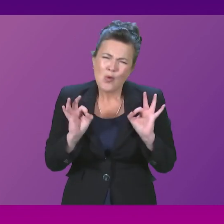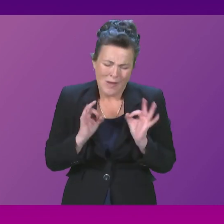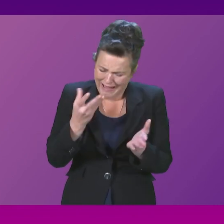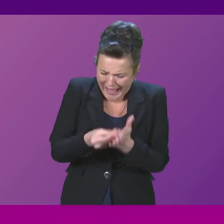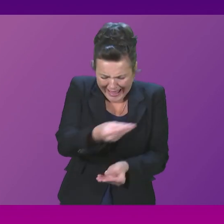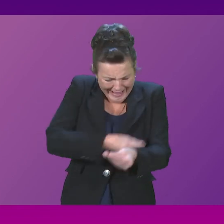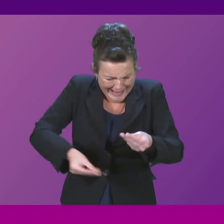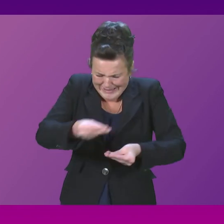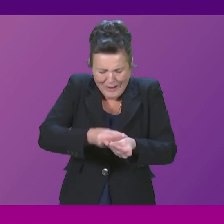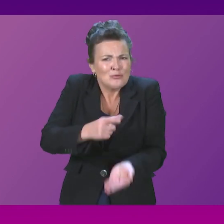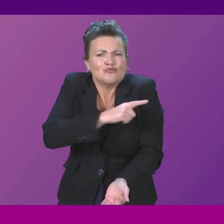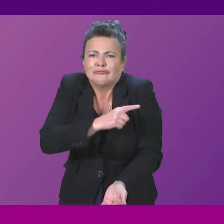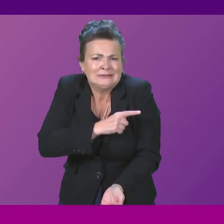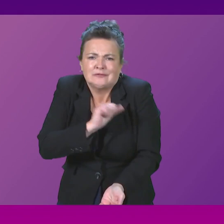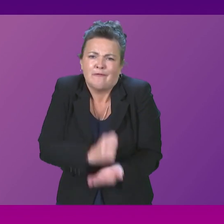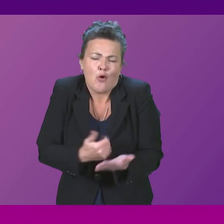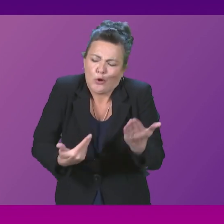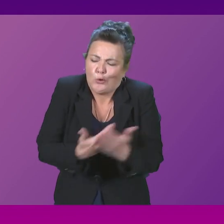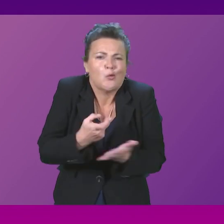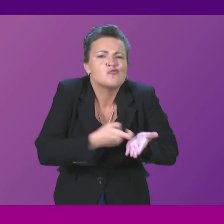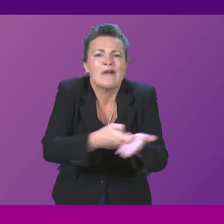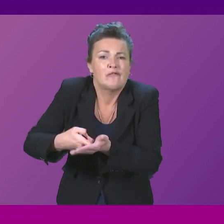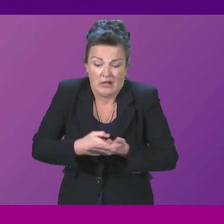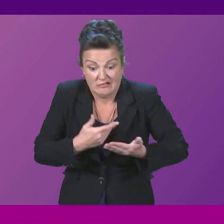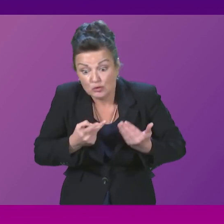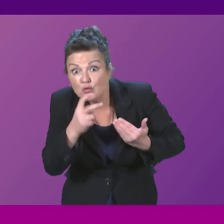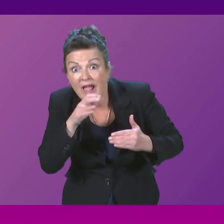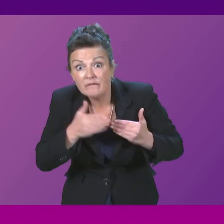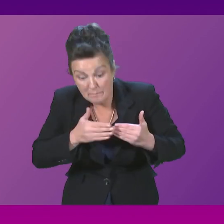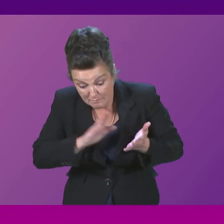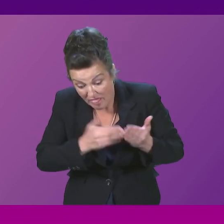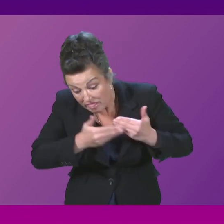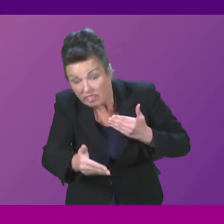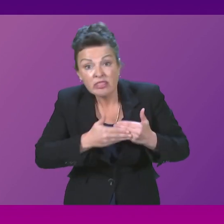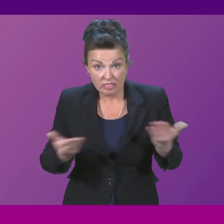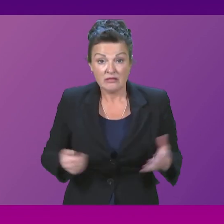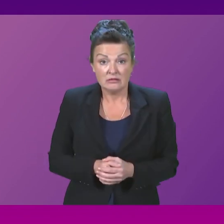that she wants to hold in just 12 months’ time.